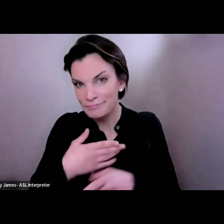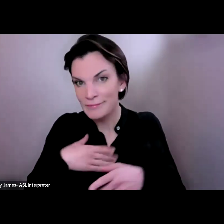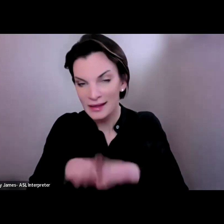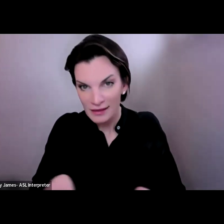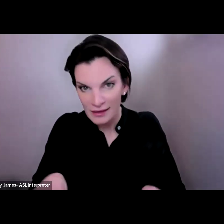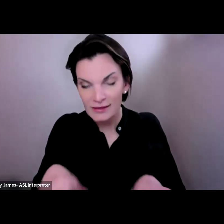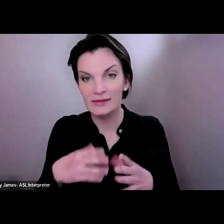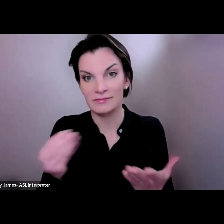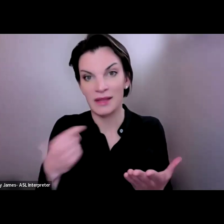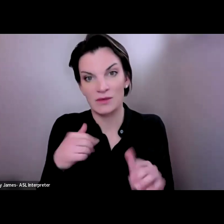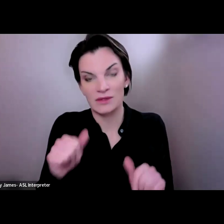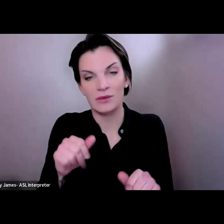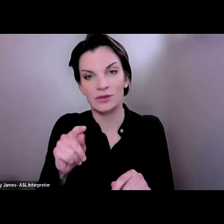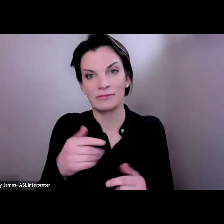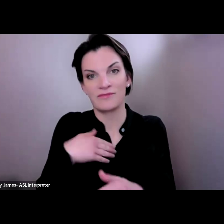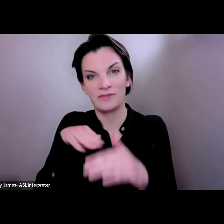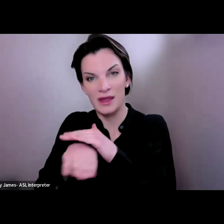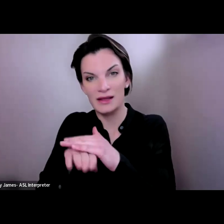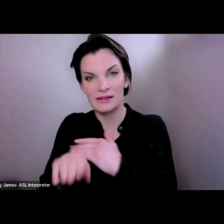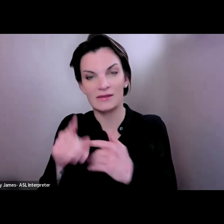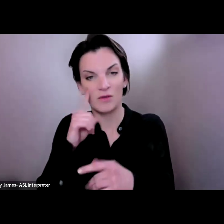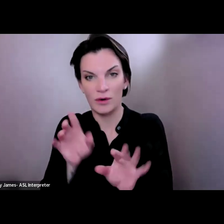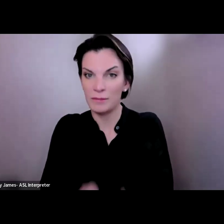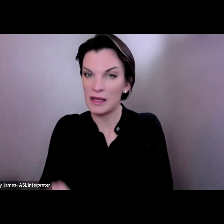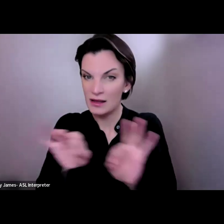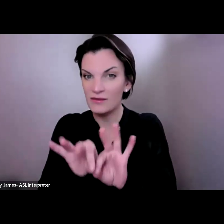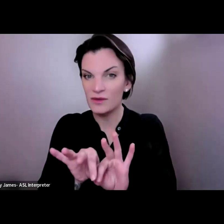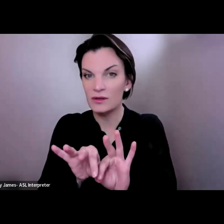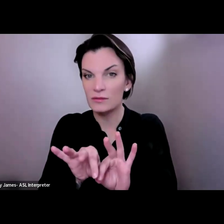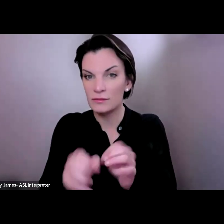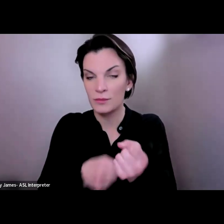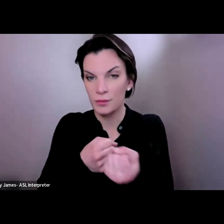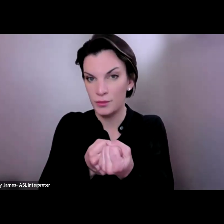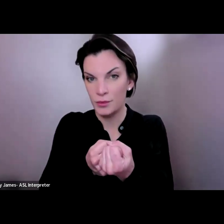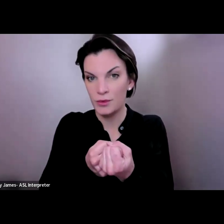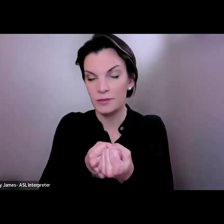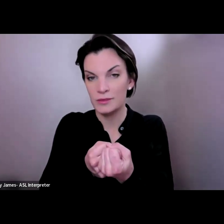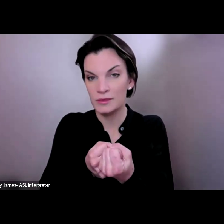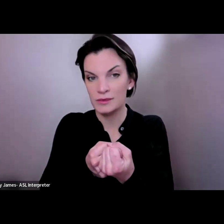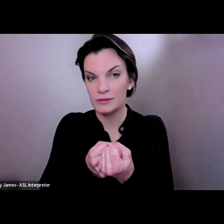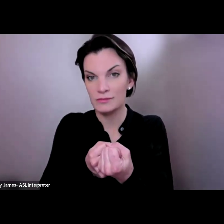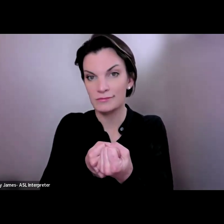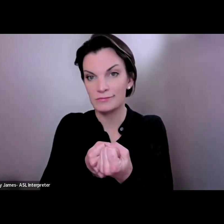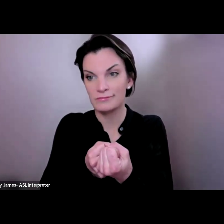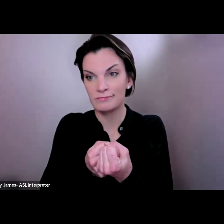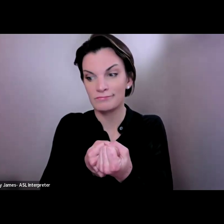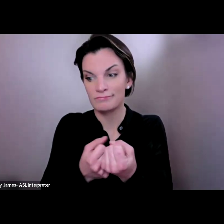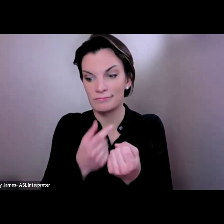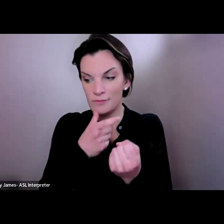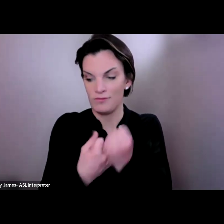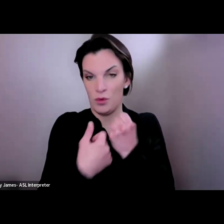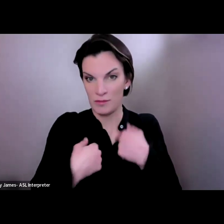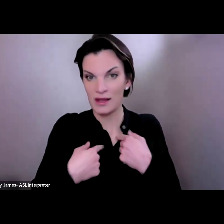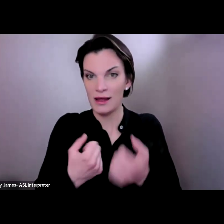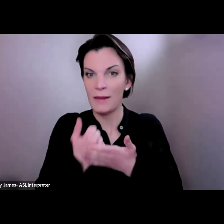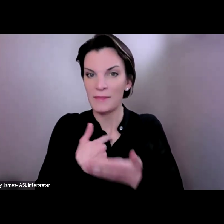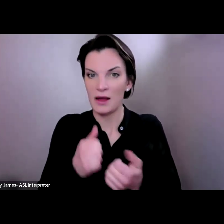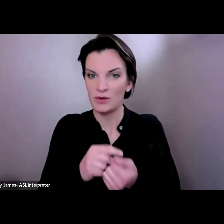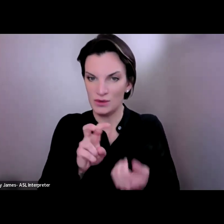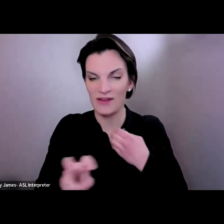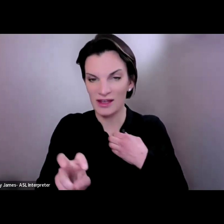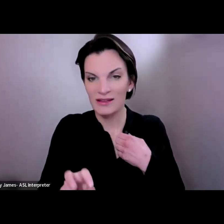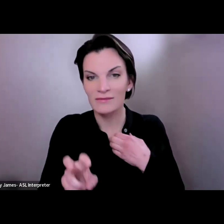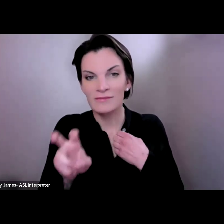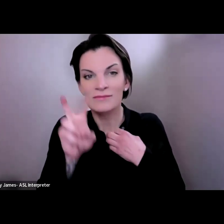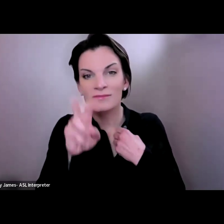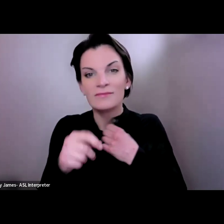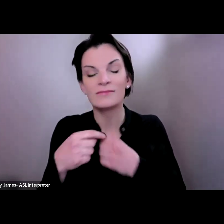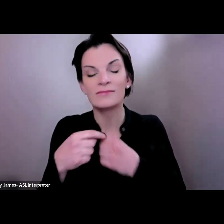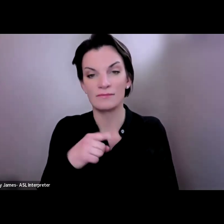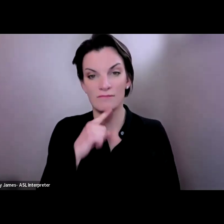and I was able to get access to meaningful supports from people who were thoughtful about the way they helped me to navigate that. And we're really proud that we were in the kind